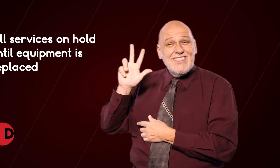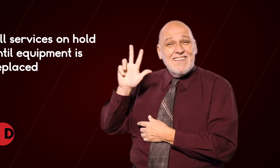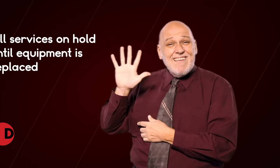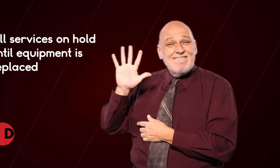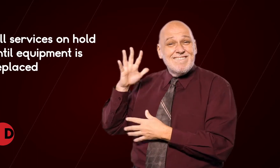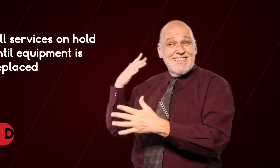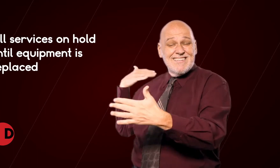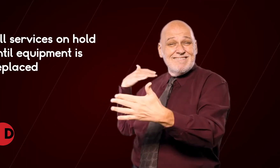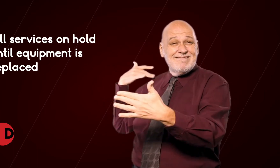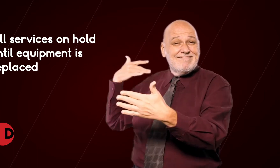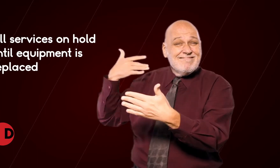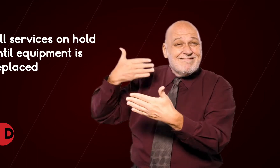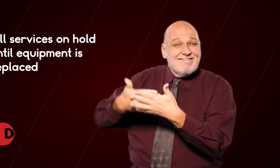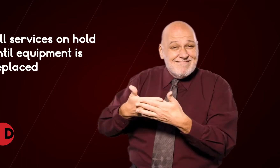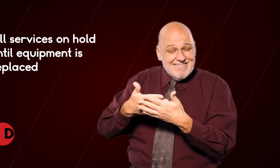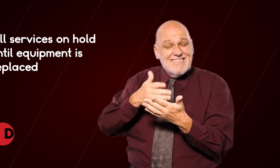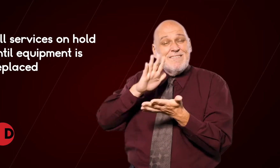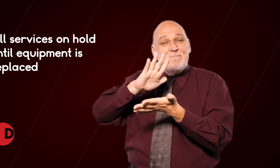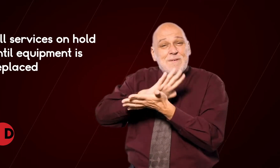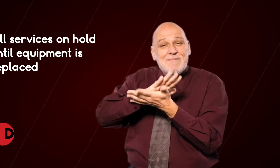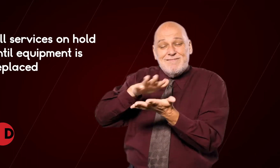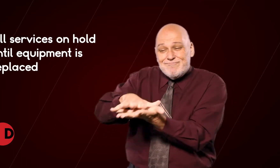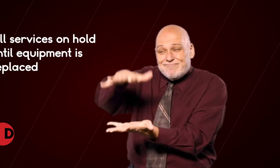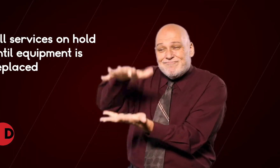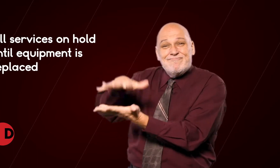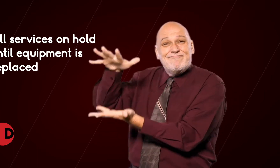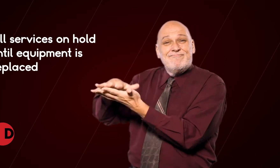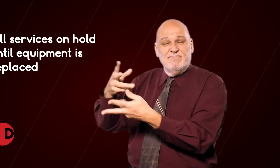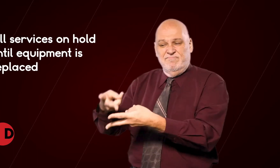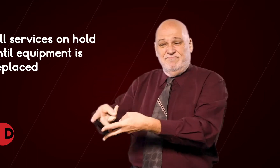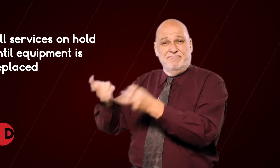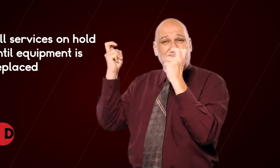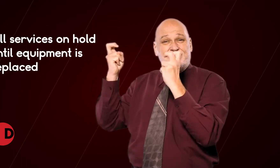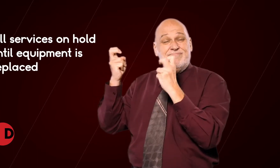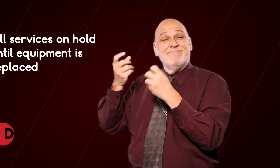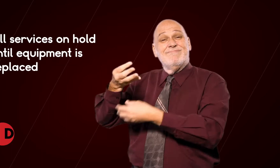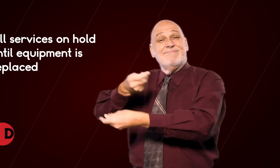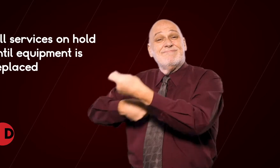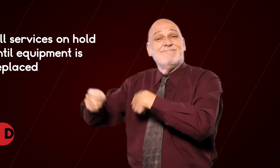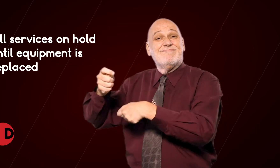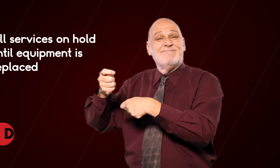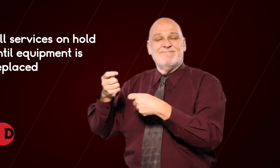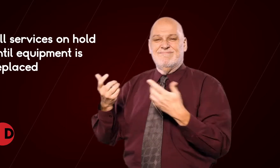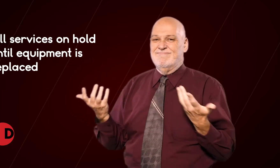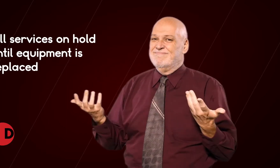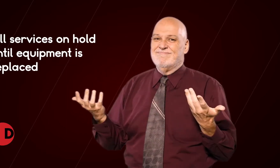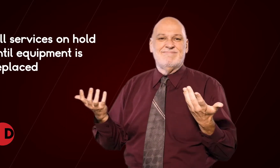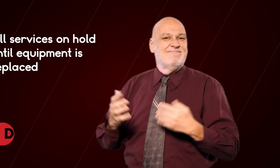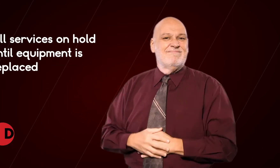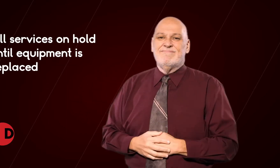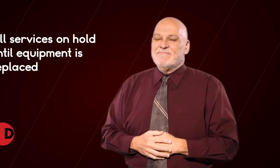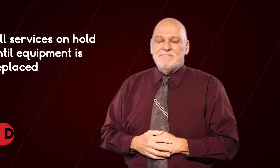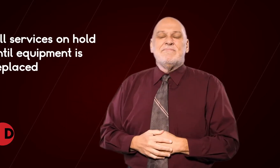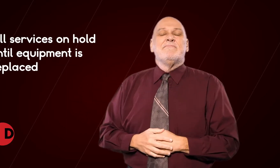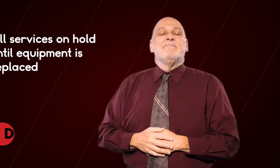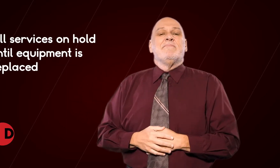many invaluable and antiques going back to 1935.